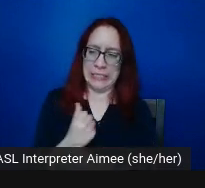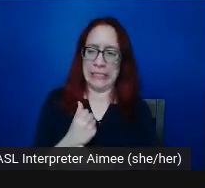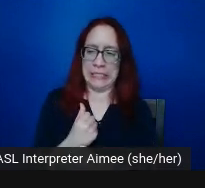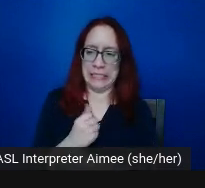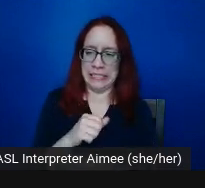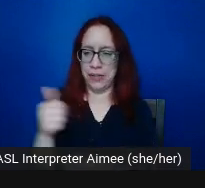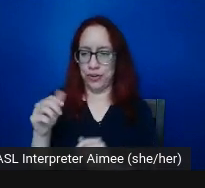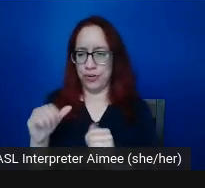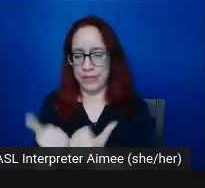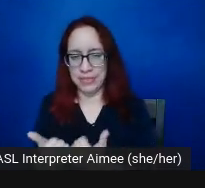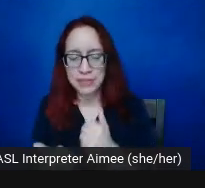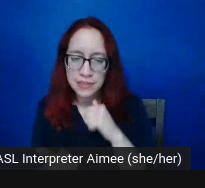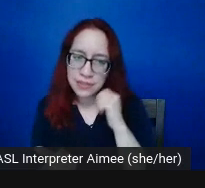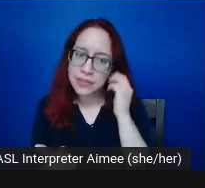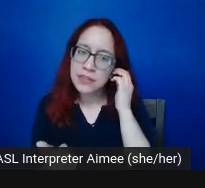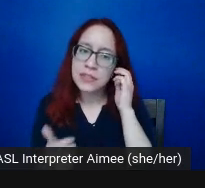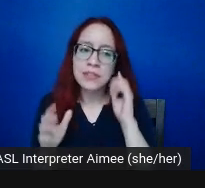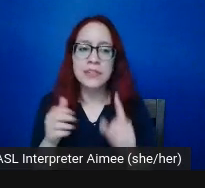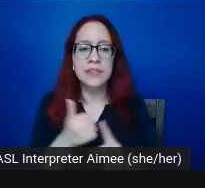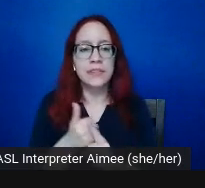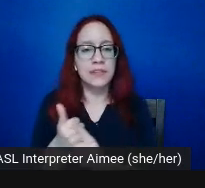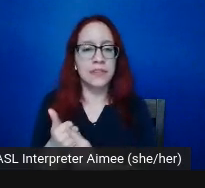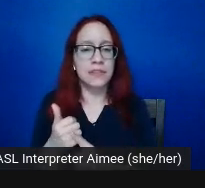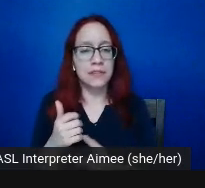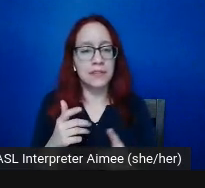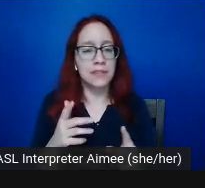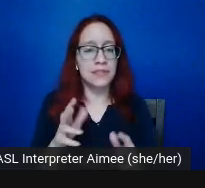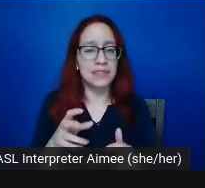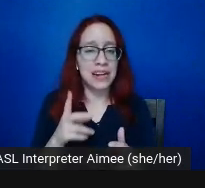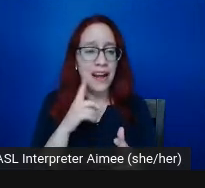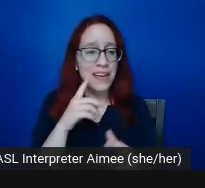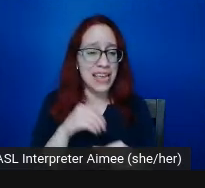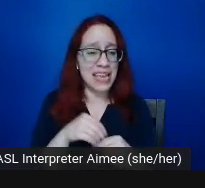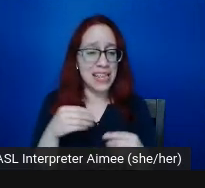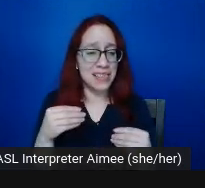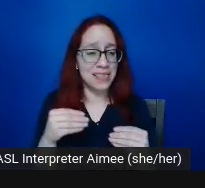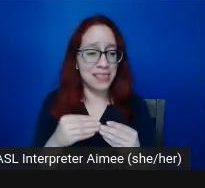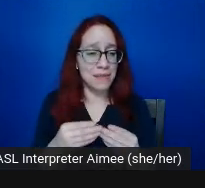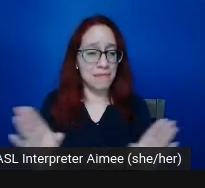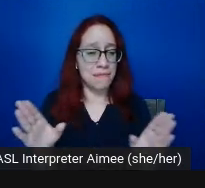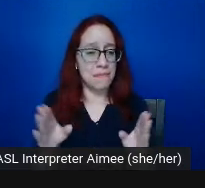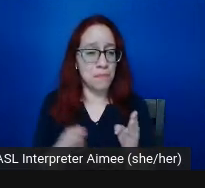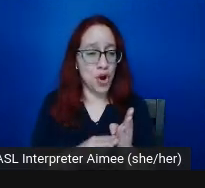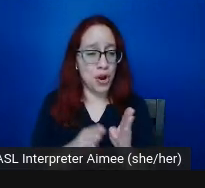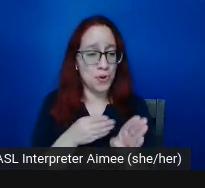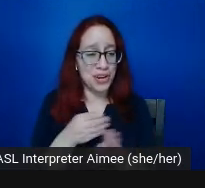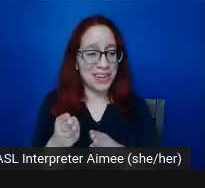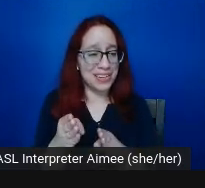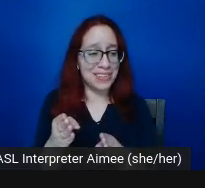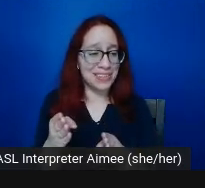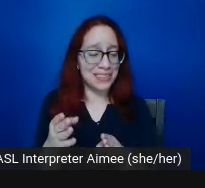In itself, surviving on the market stuff, especially if you do not have many years of experience